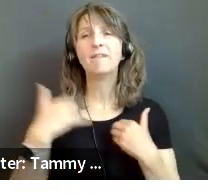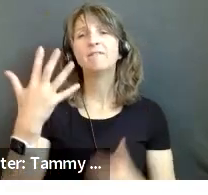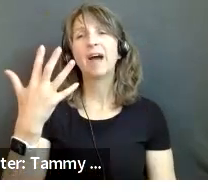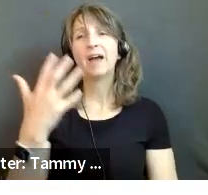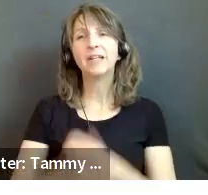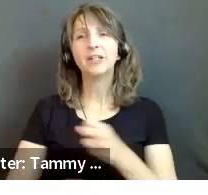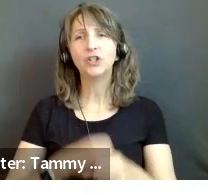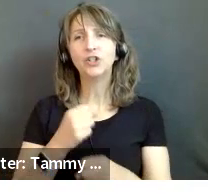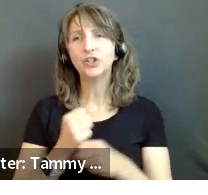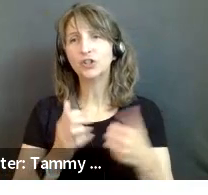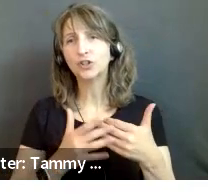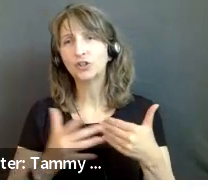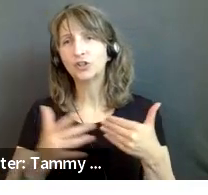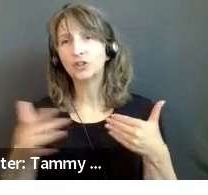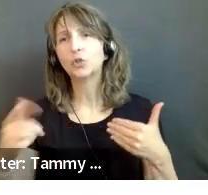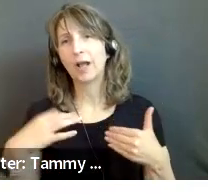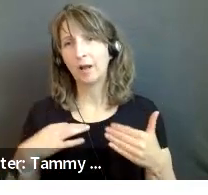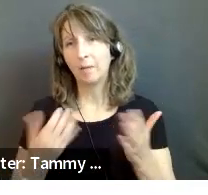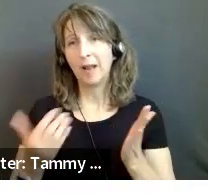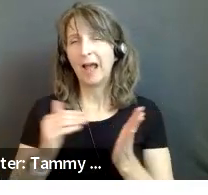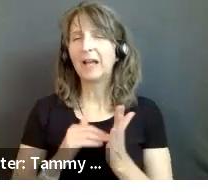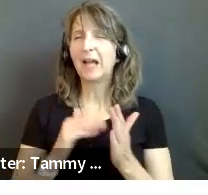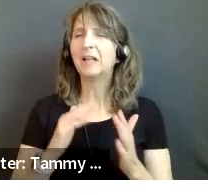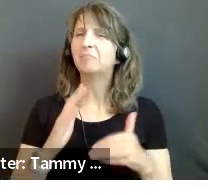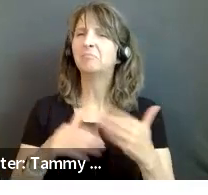So if somebody.